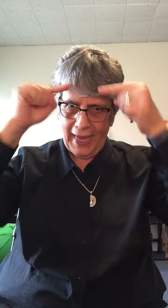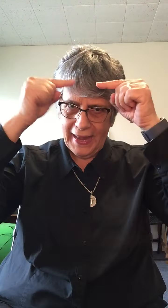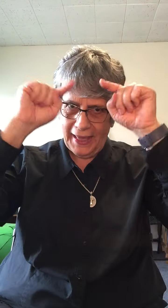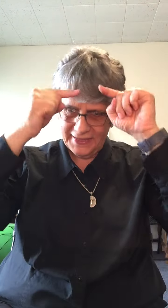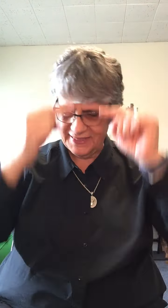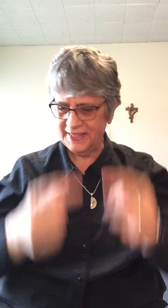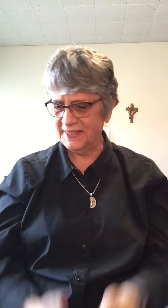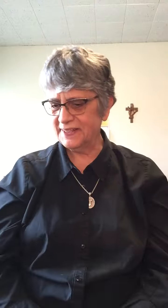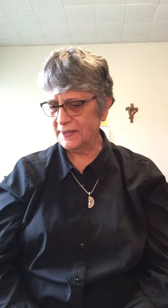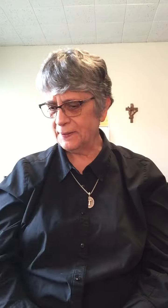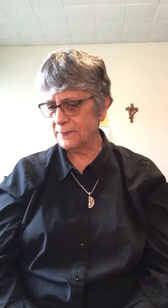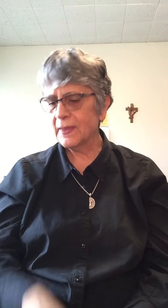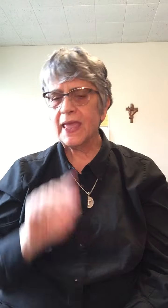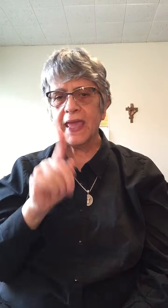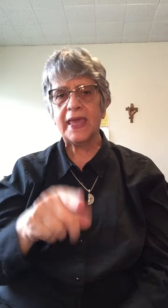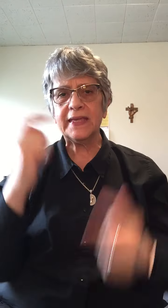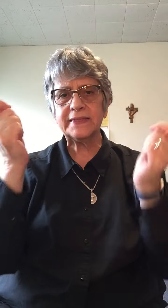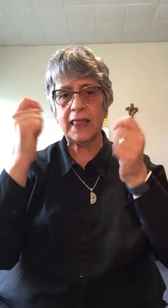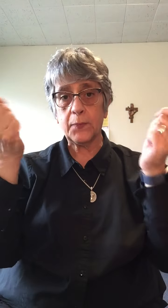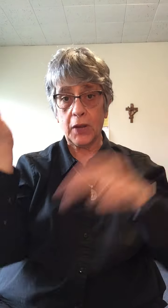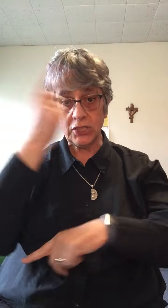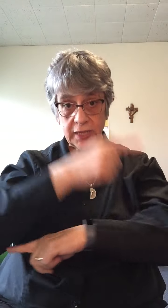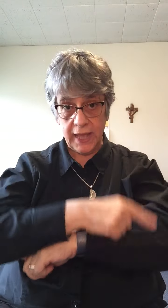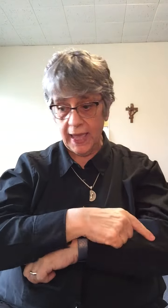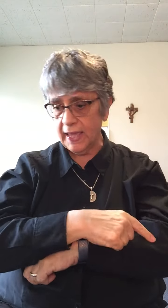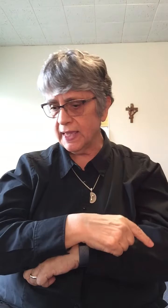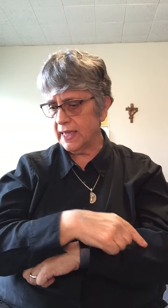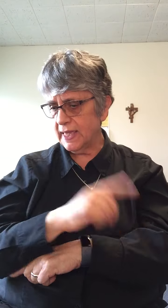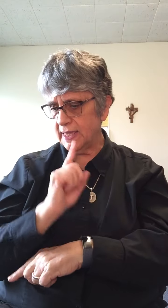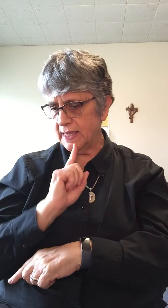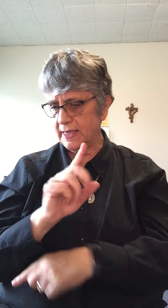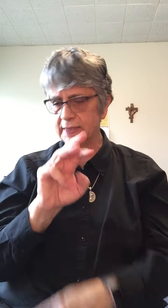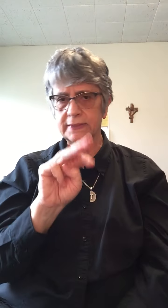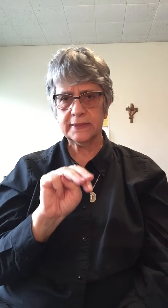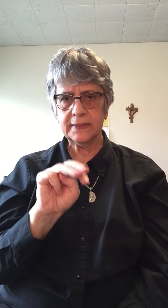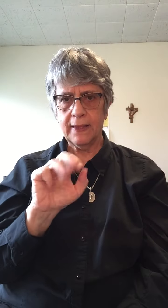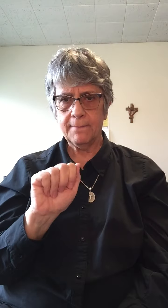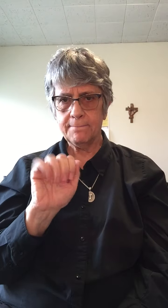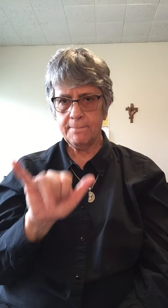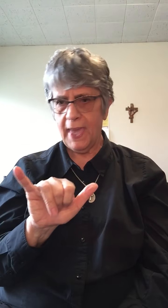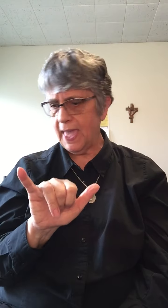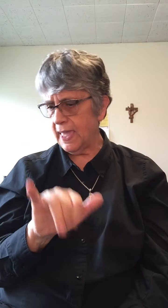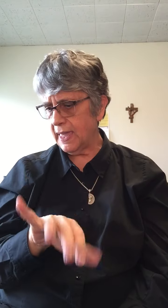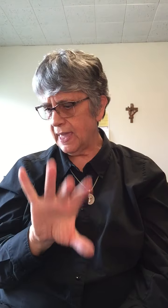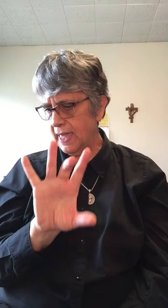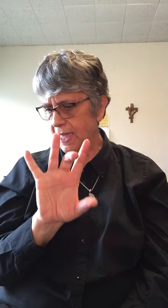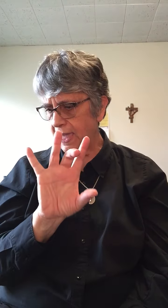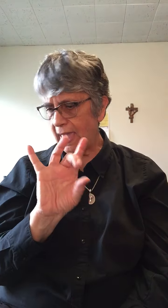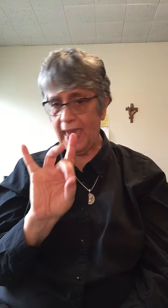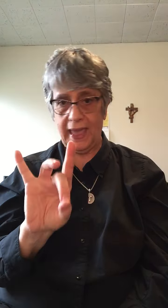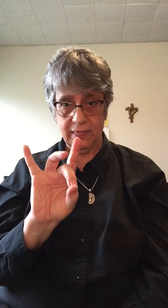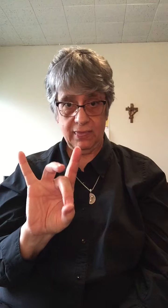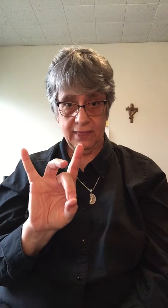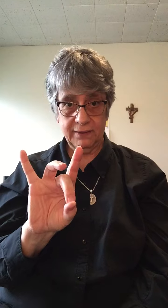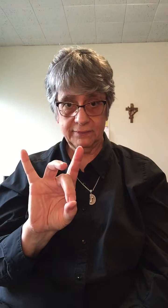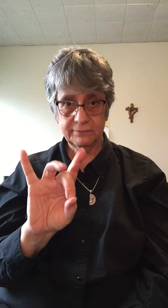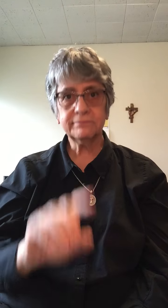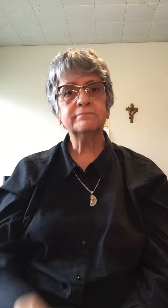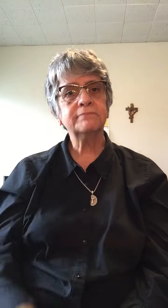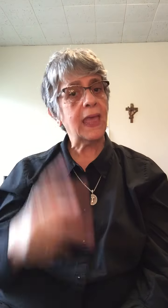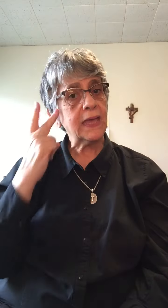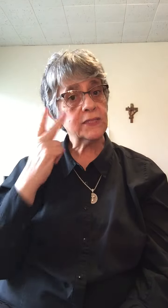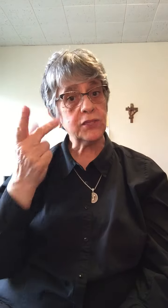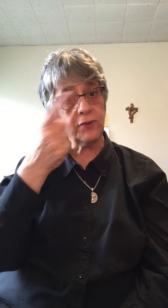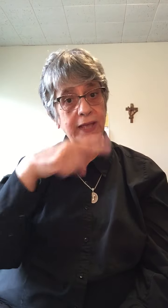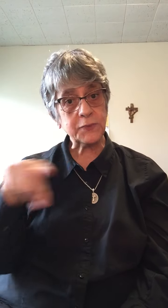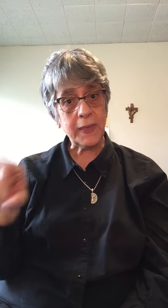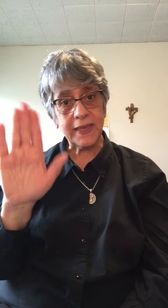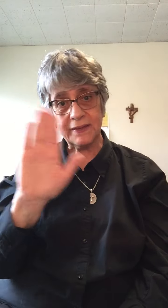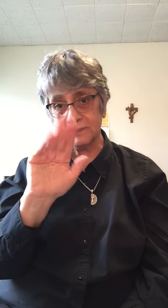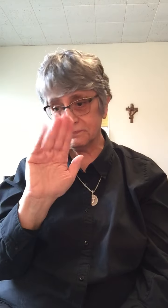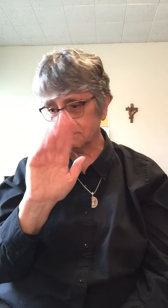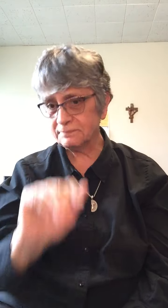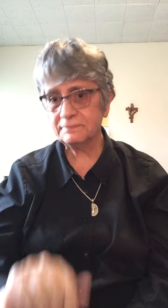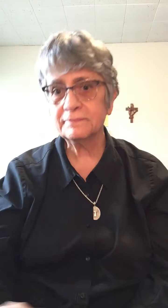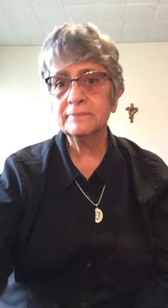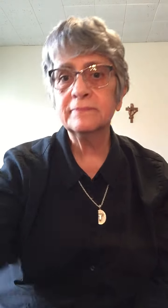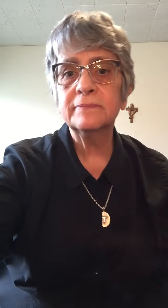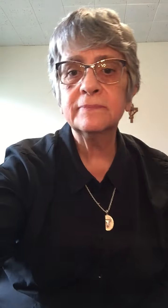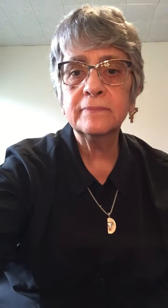headaches. His celebration day is May 8. See you next week.